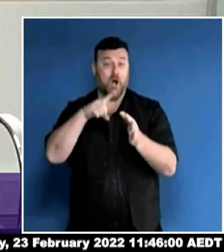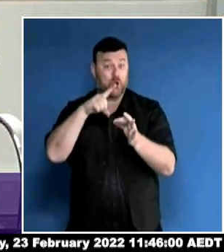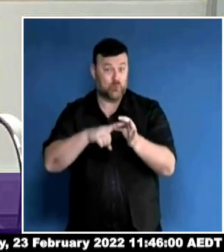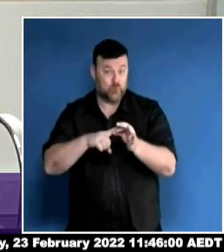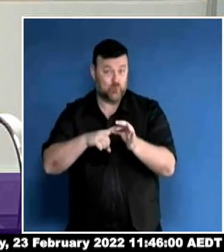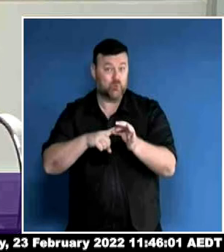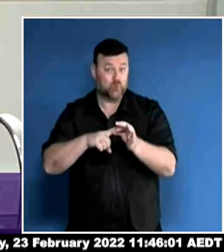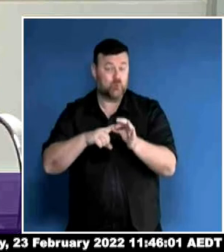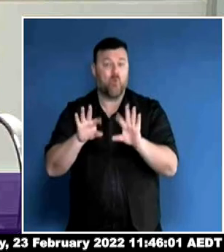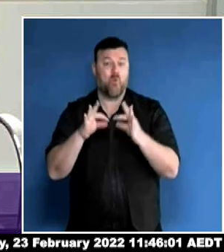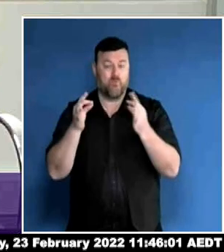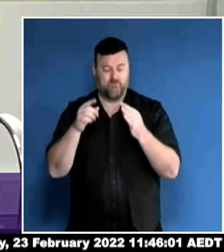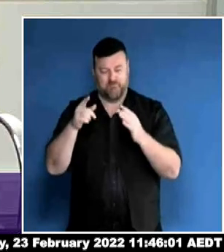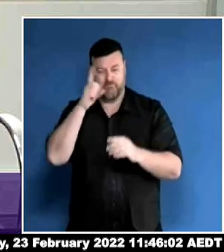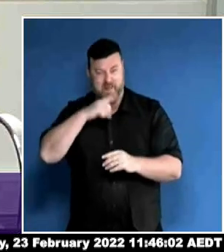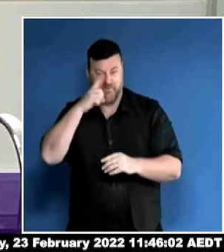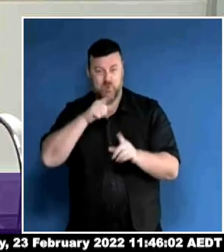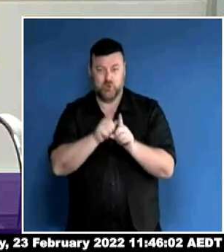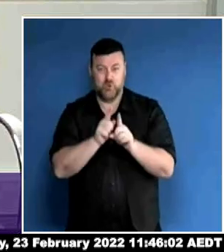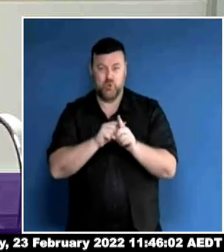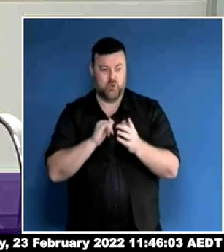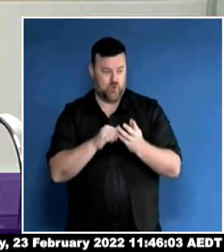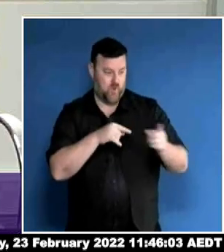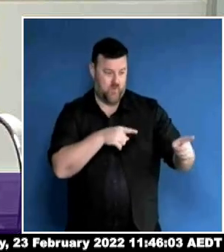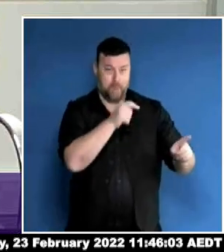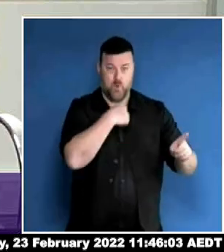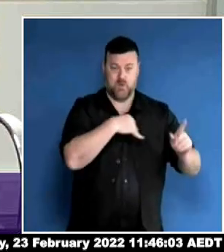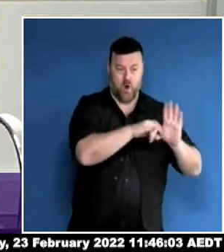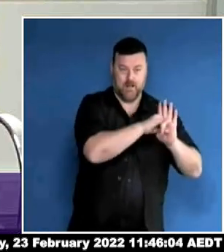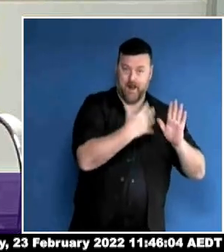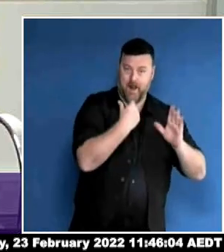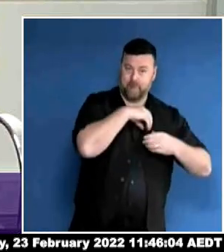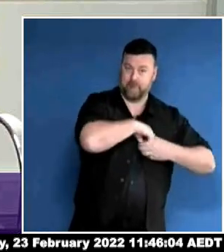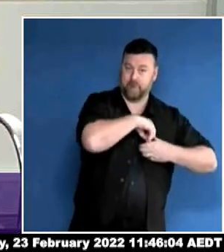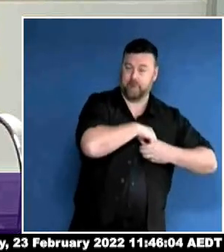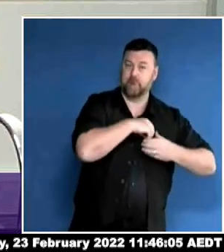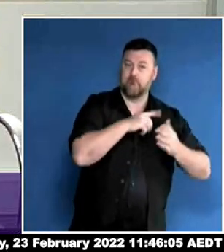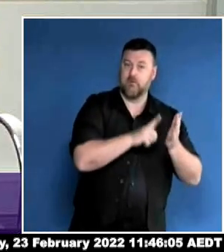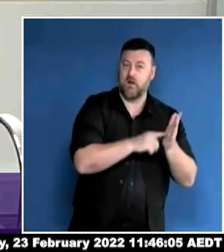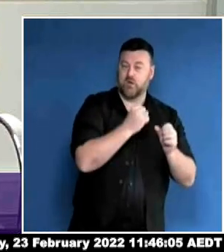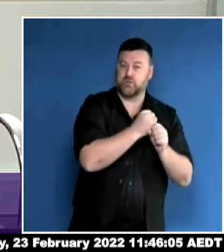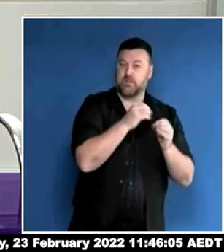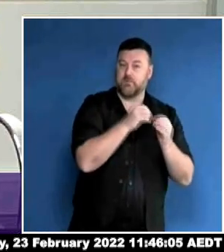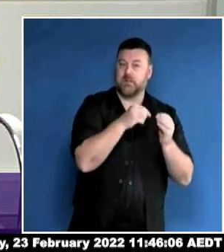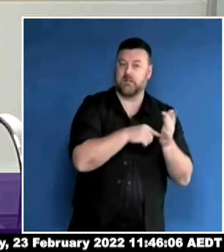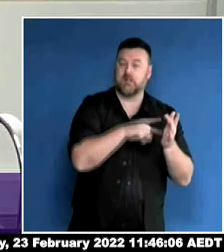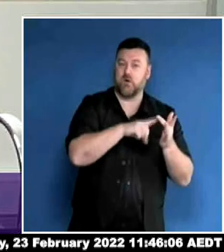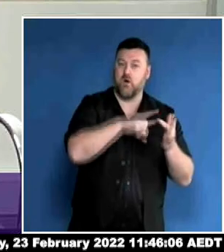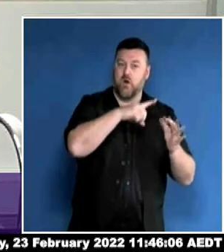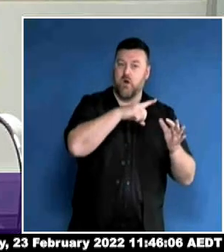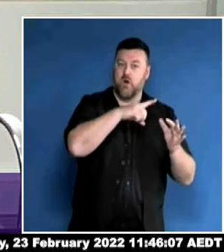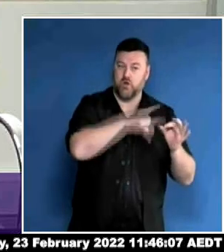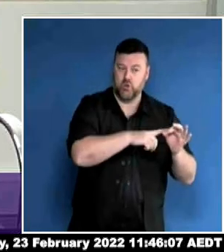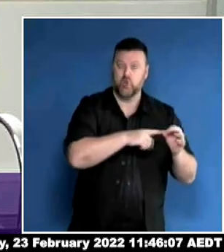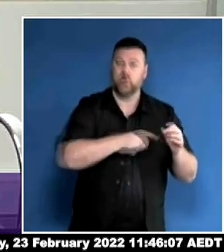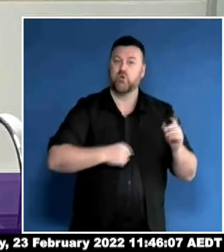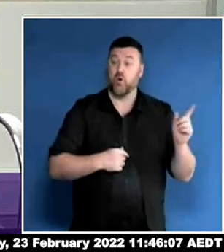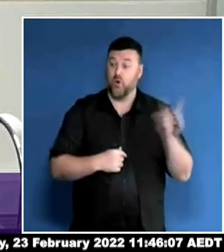And so, through her process, she felt that they listened to her. She felt that they really were interested in the roles she was after, and she ended up in